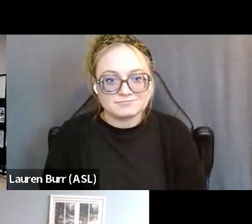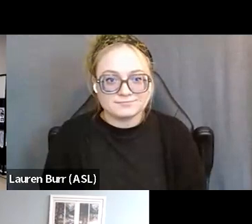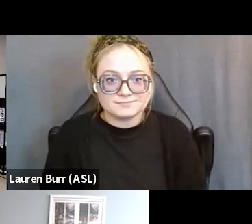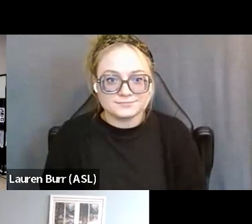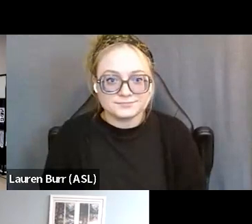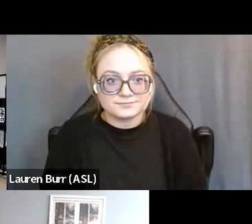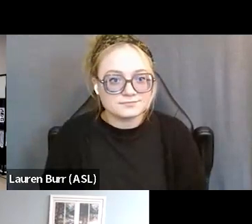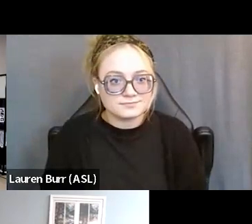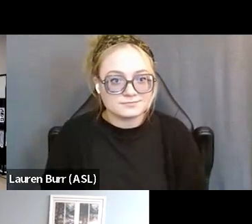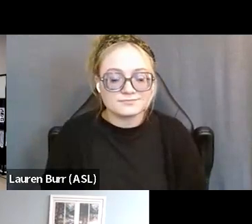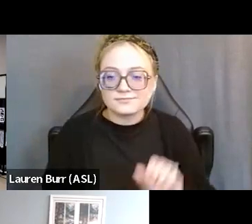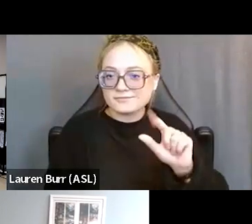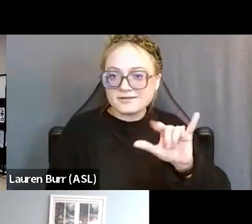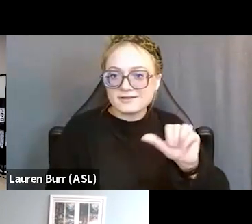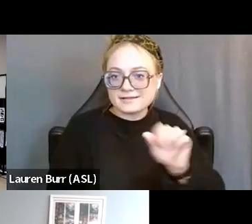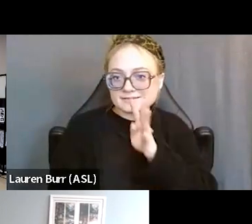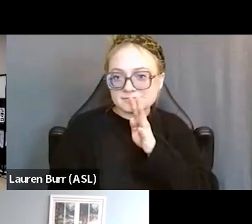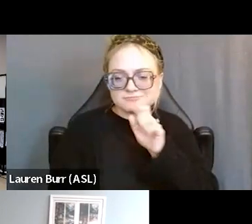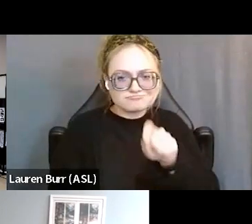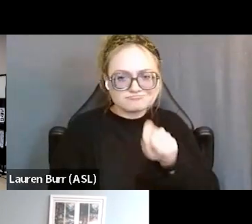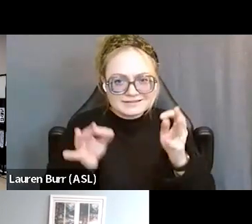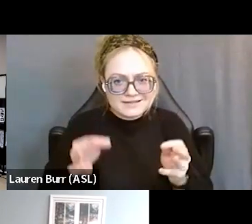Definitely. Missy, anything else that you would add?